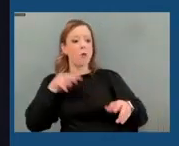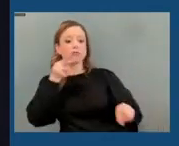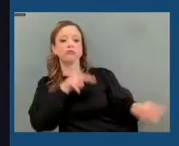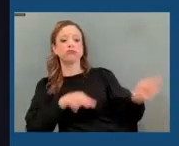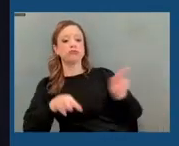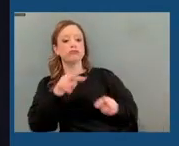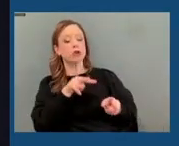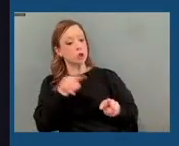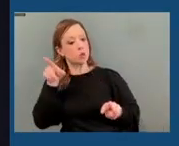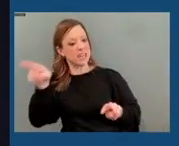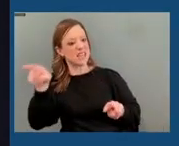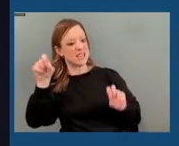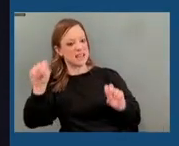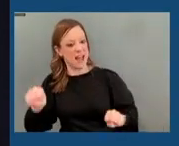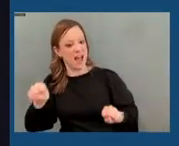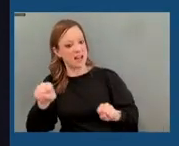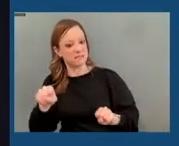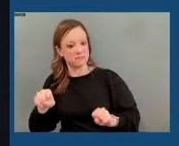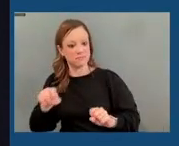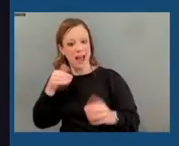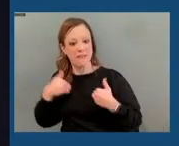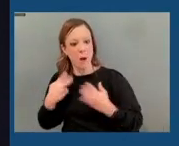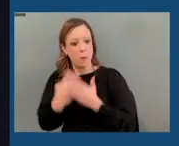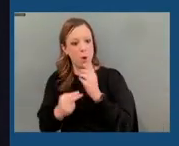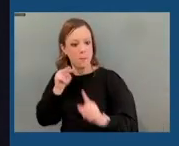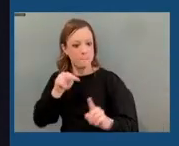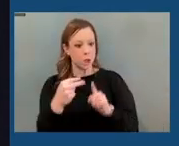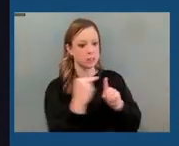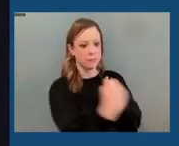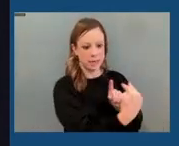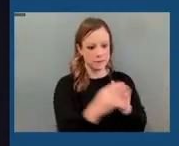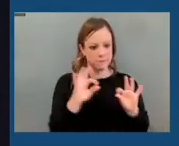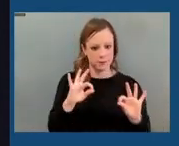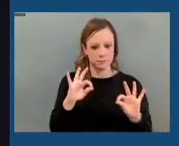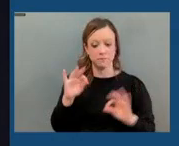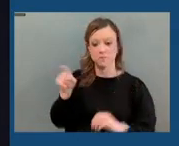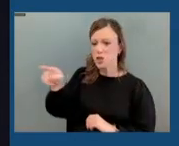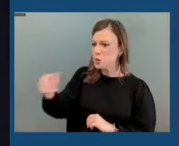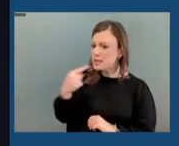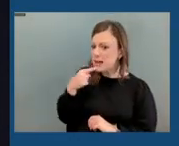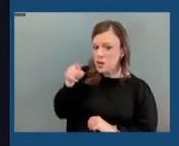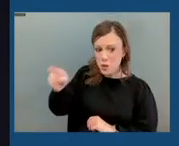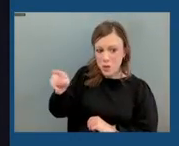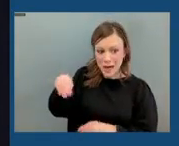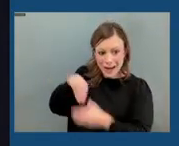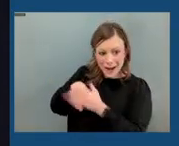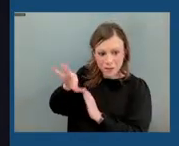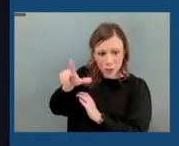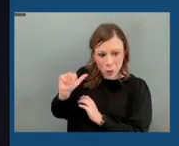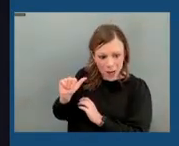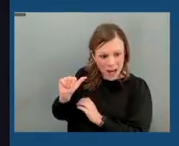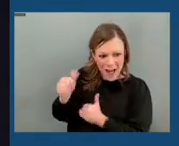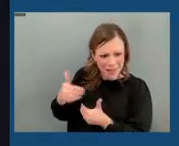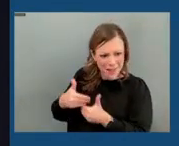A acting superintendent. You, you said that you were in Florida on the next chapter of your life. How did this come about. How